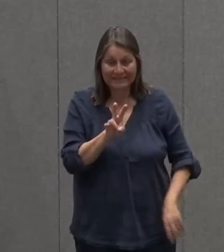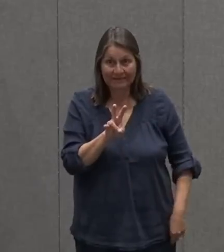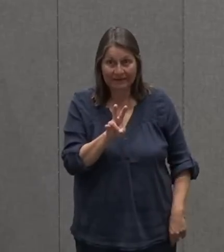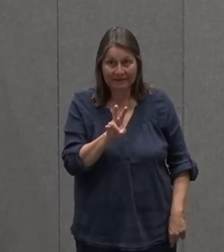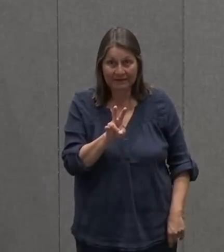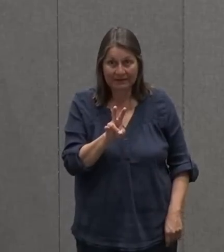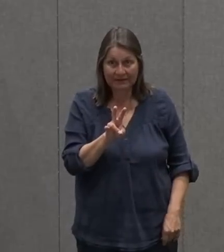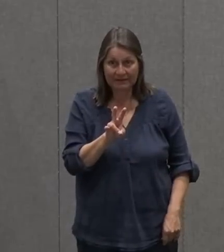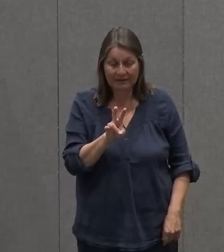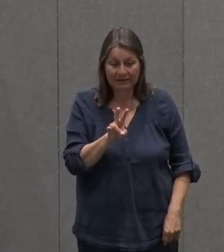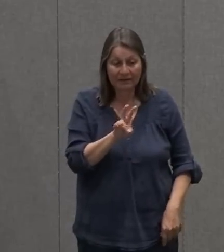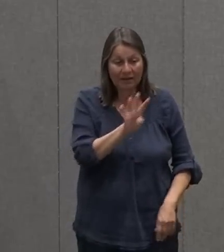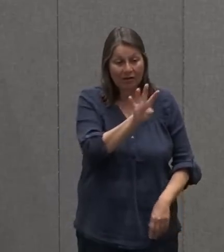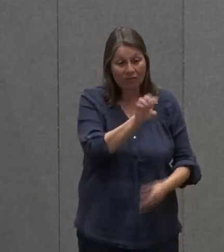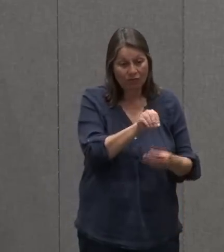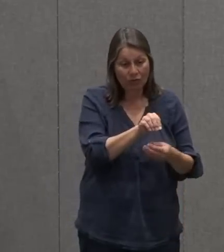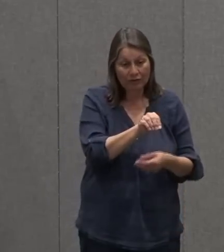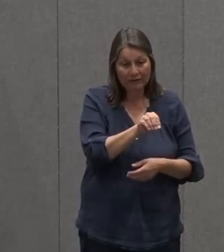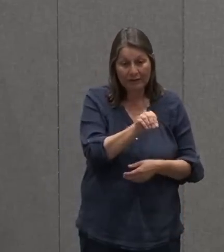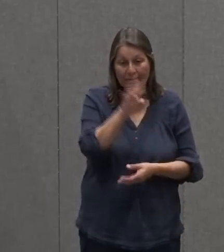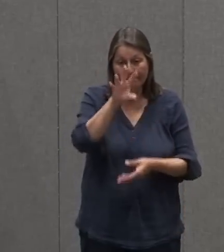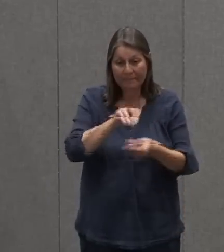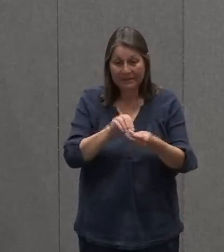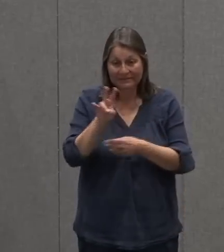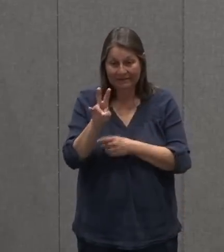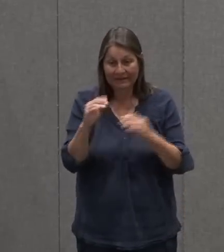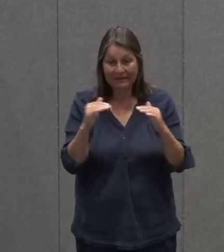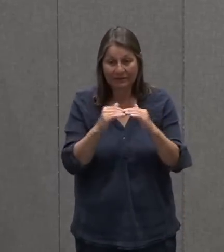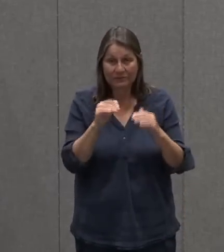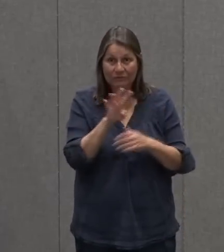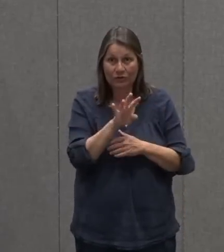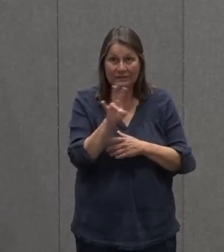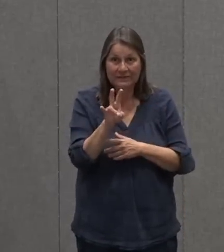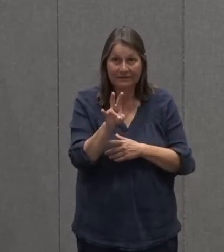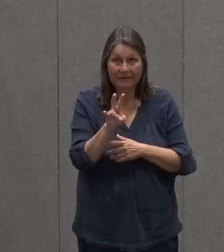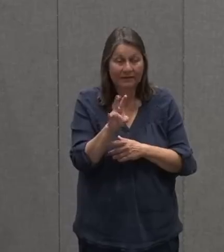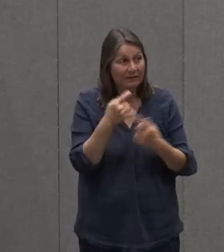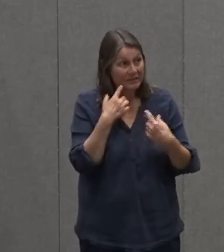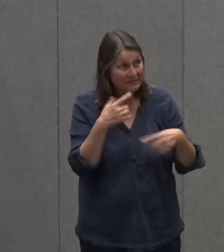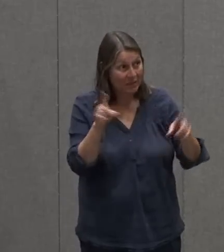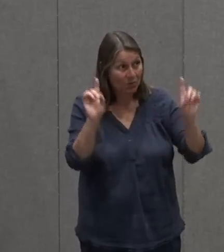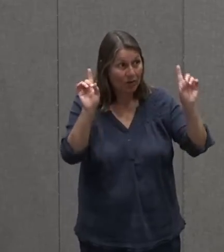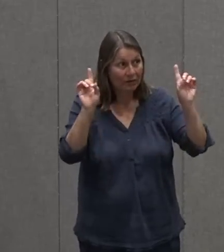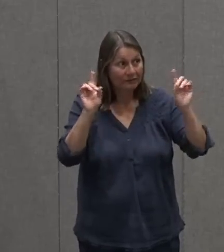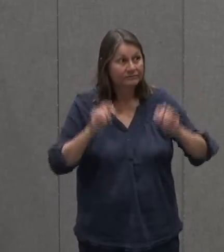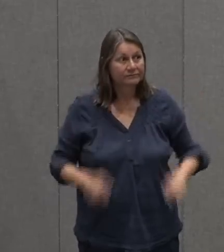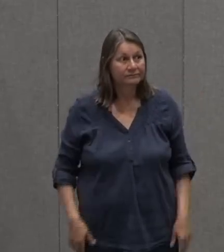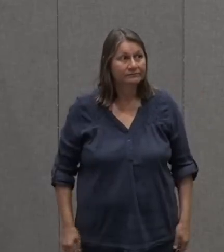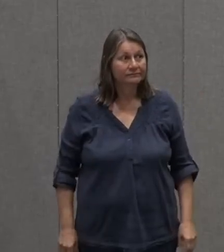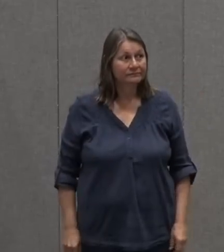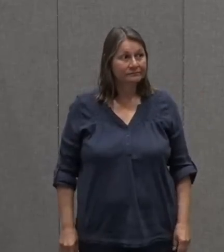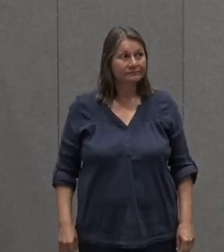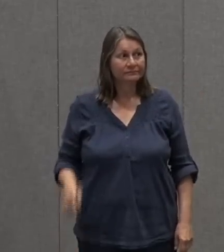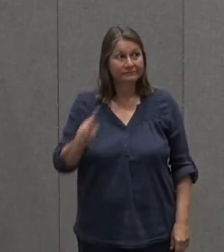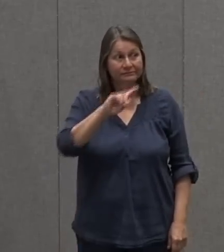Altogether, 40 plus seven would give me 47. Let's see if that would fit in our problem.